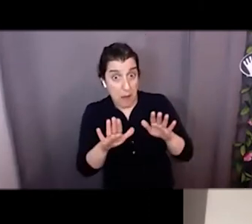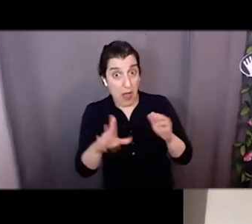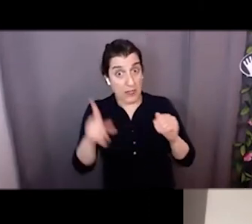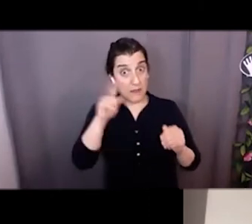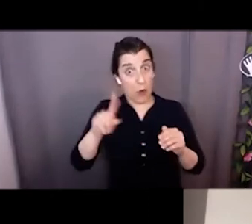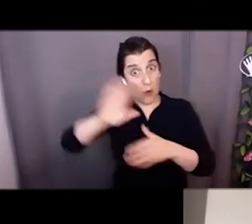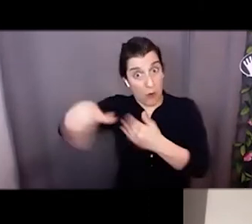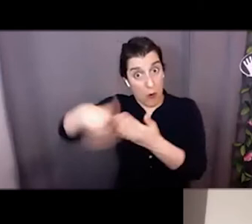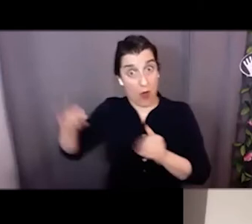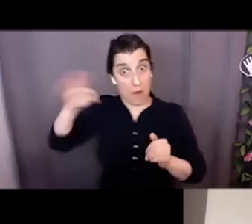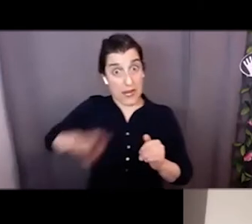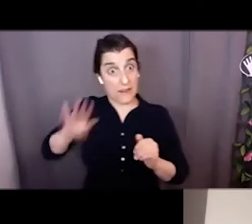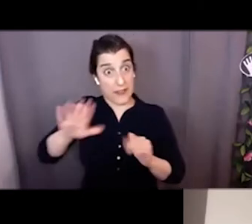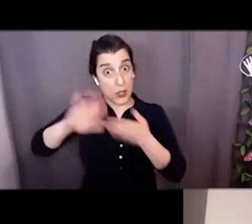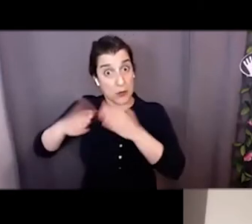the community and society at large.